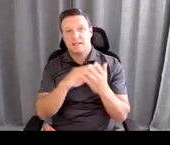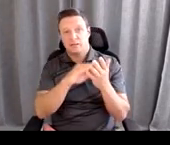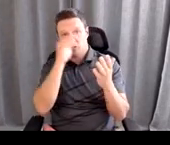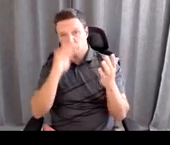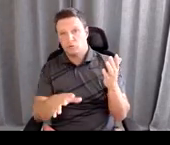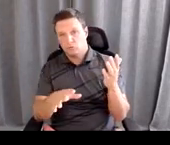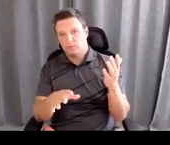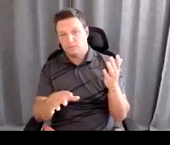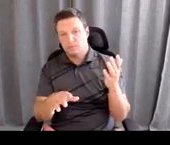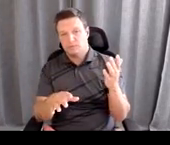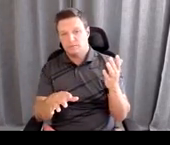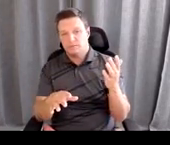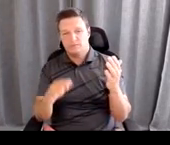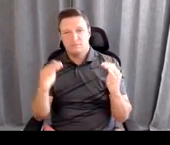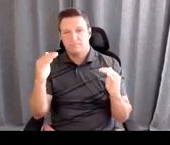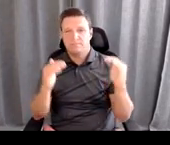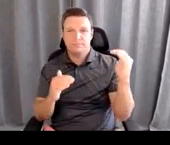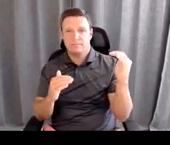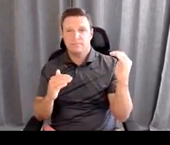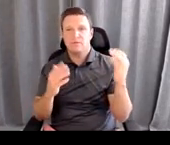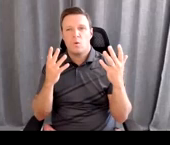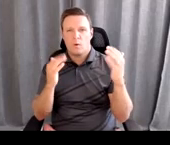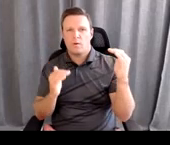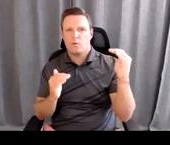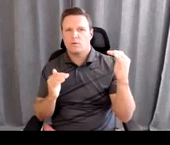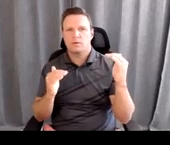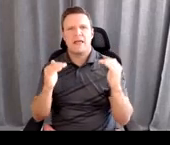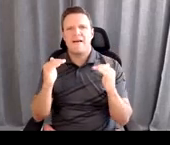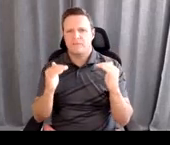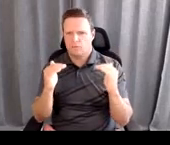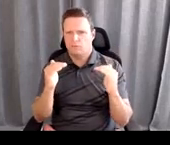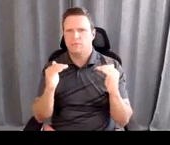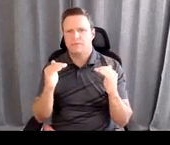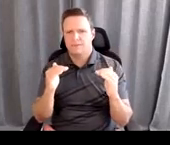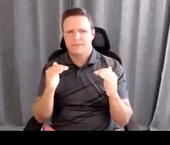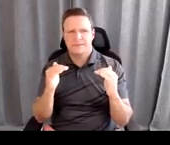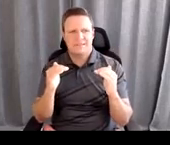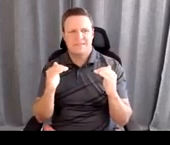We'll talk about this more in a minute sort of level that that relationship